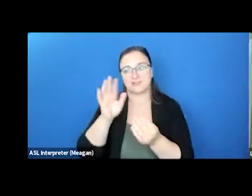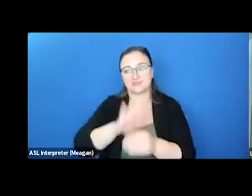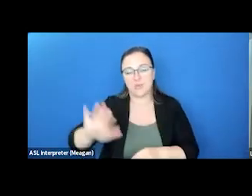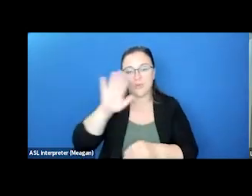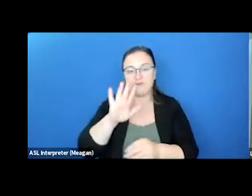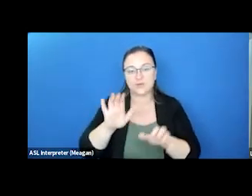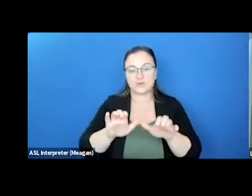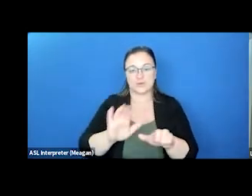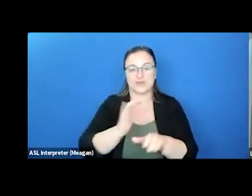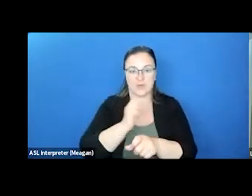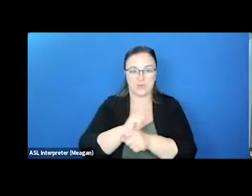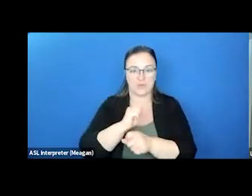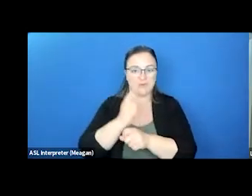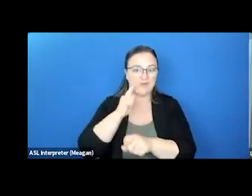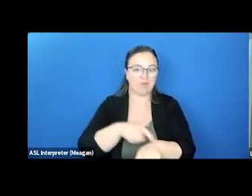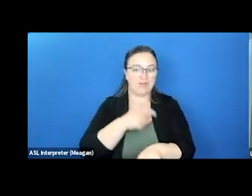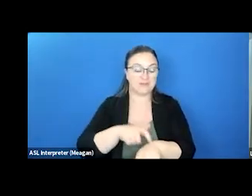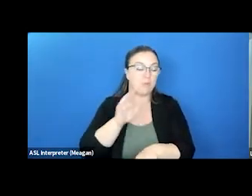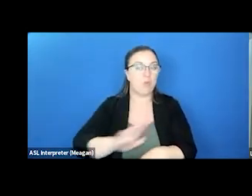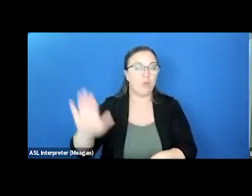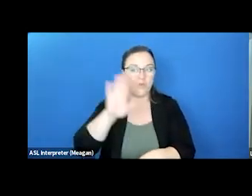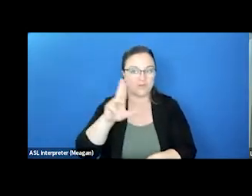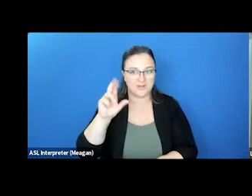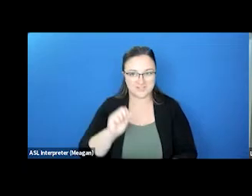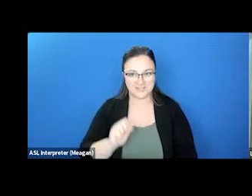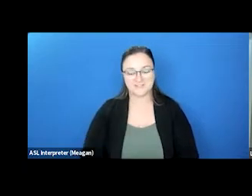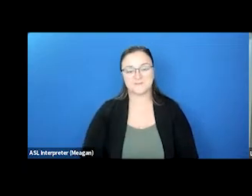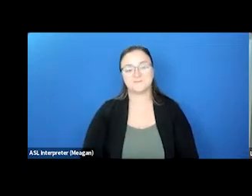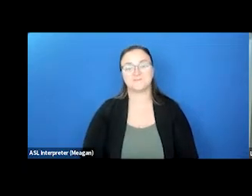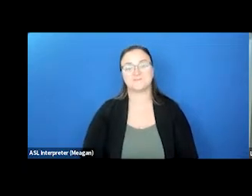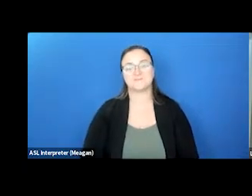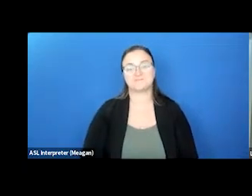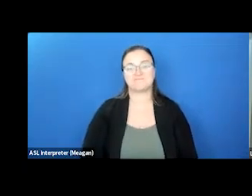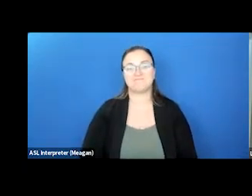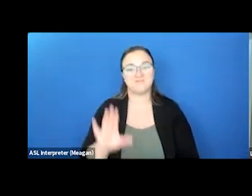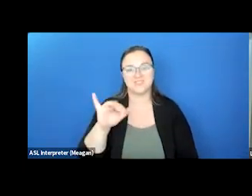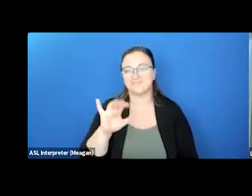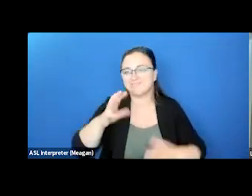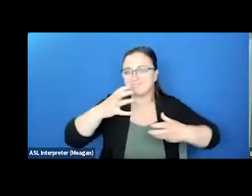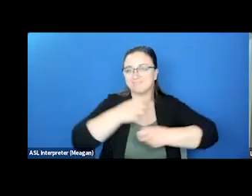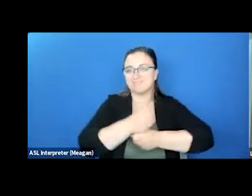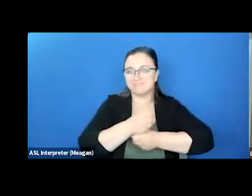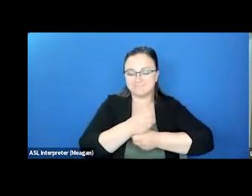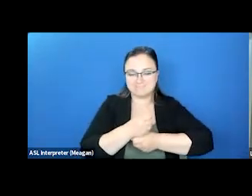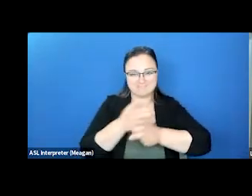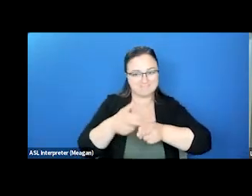for as long as we have across the United States. So you know, that's a little bit of a recap I do wanna also just, again,